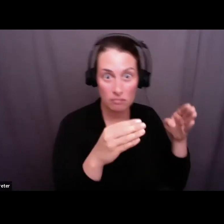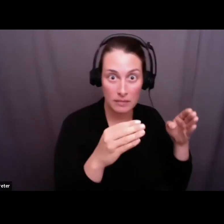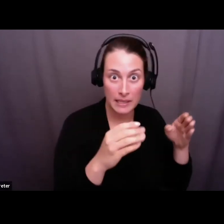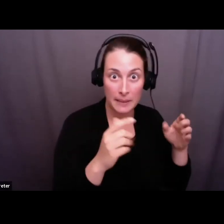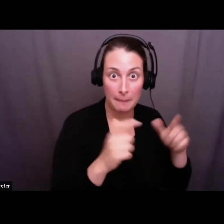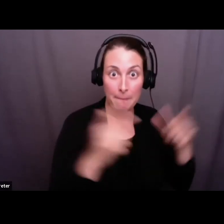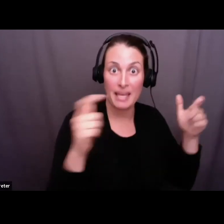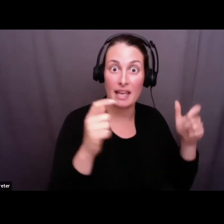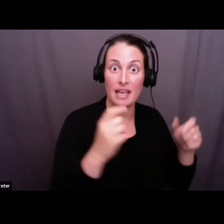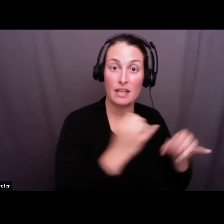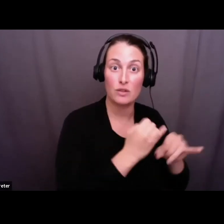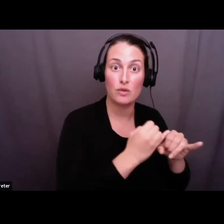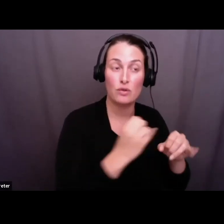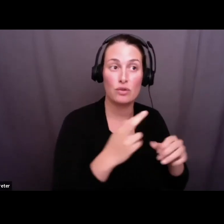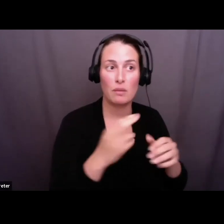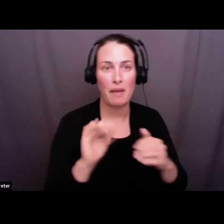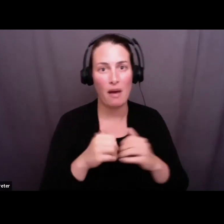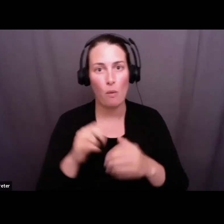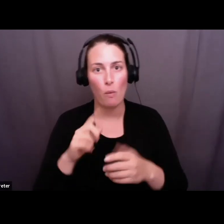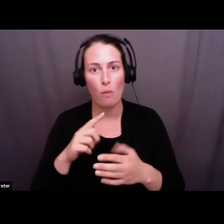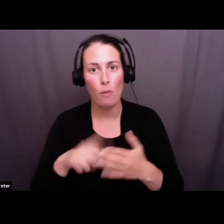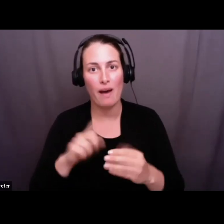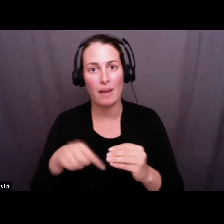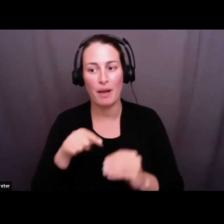institutions was as well. VAN GELDER: Yeah, I think that there was quite